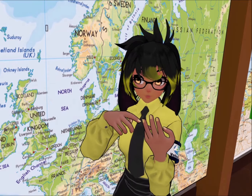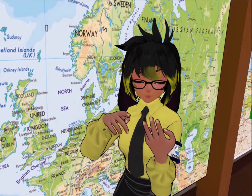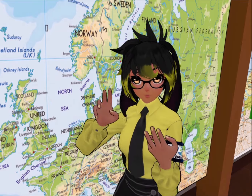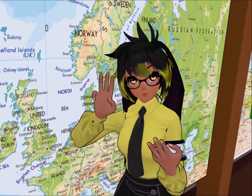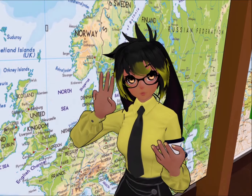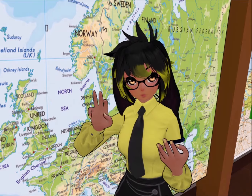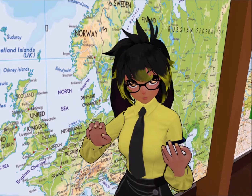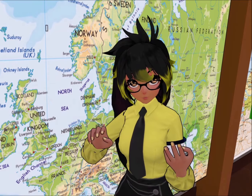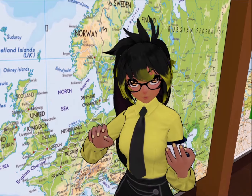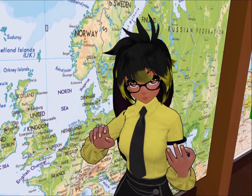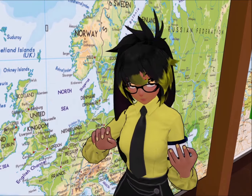Wales